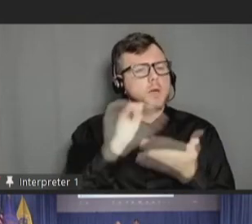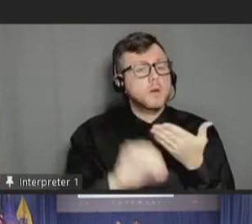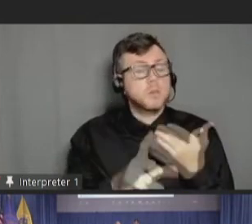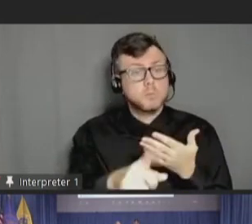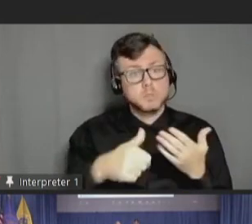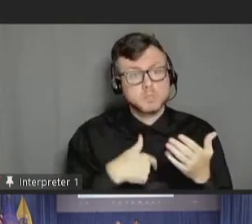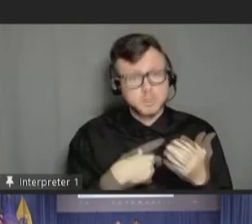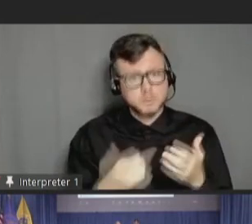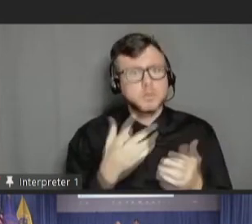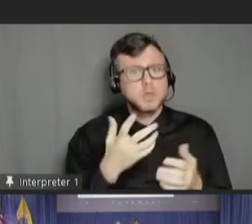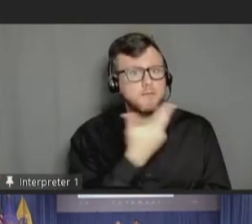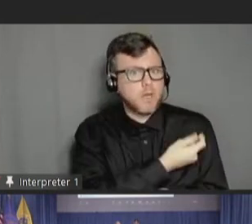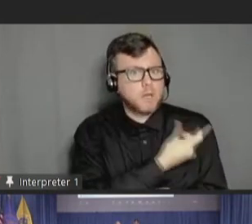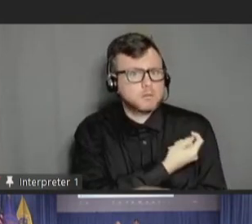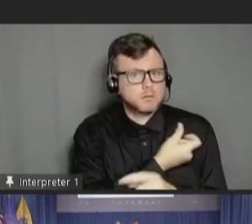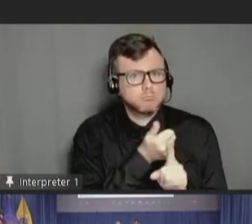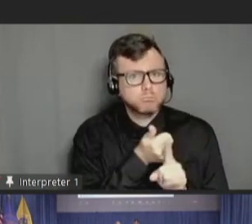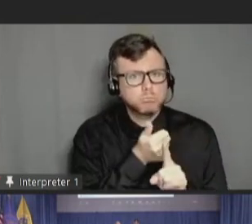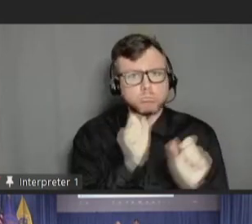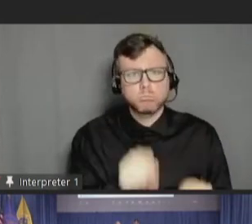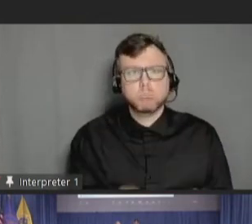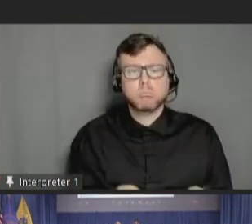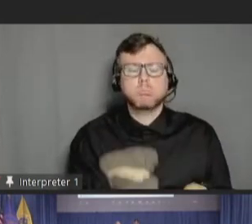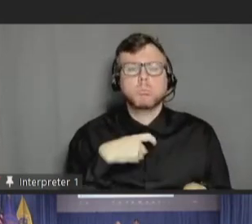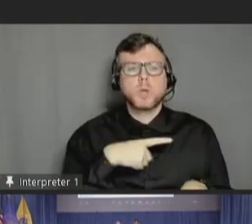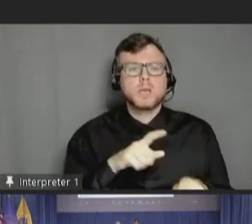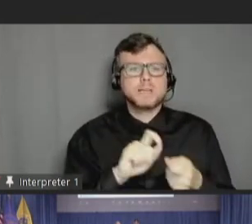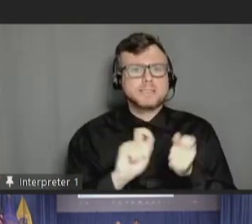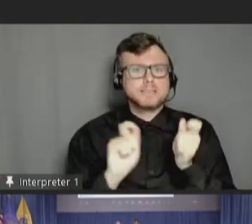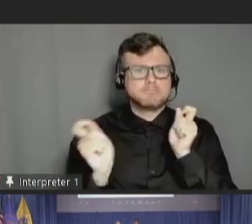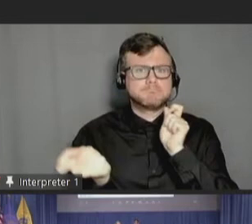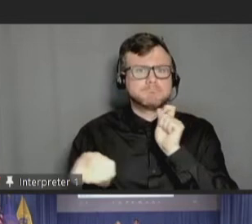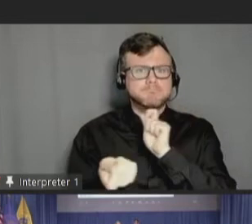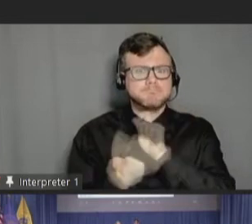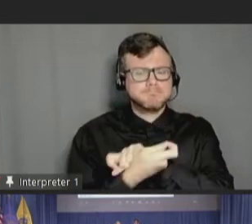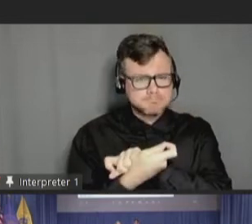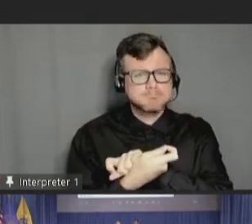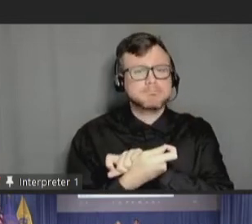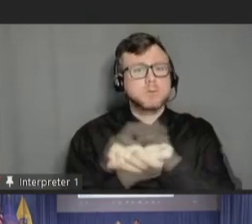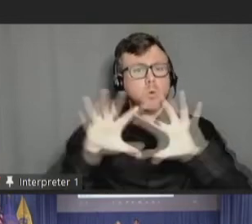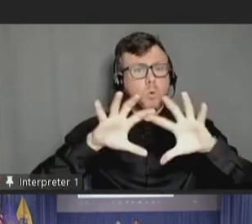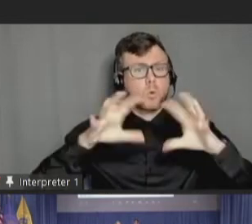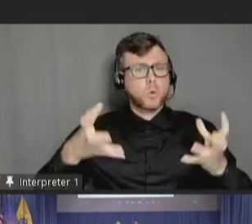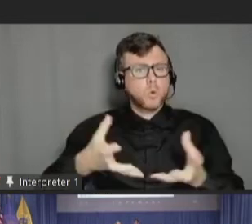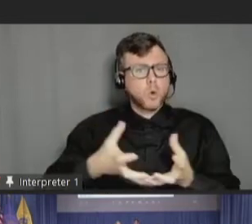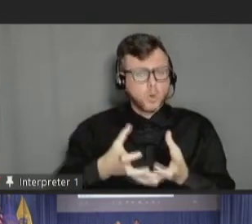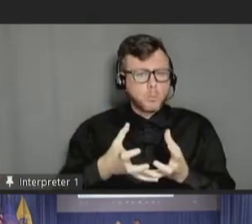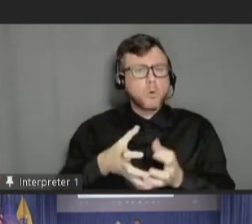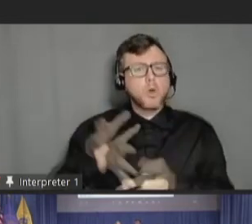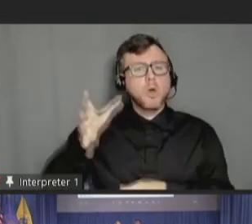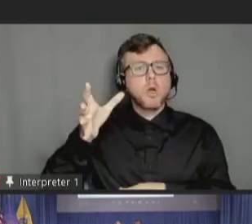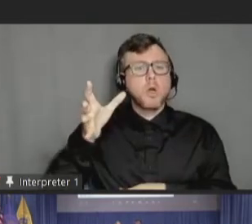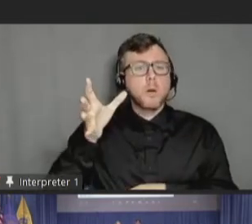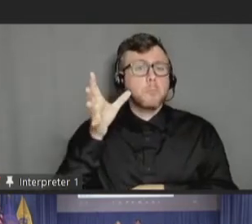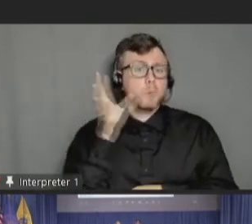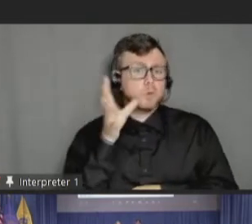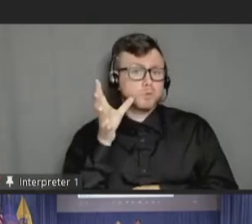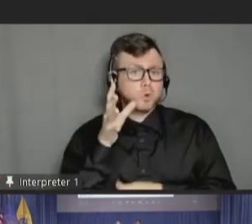vaccine could be really a game changer for global maternal health. Because every year in the world,